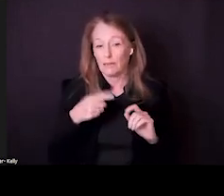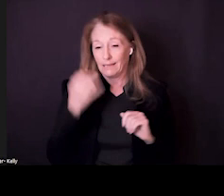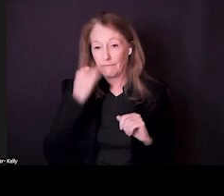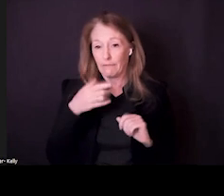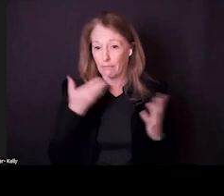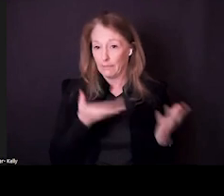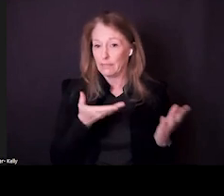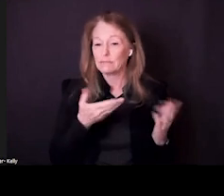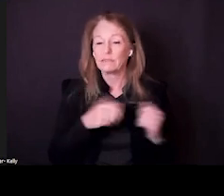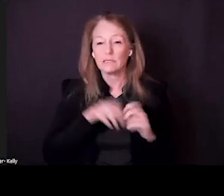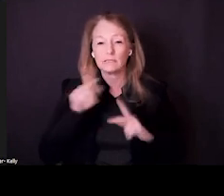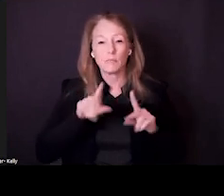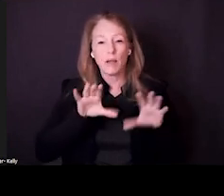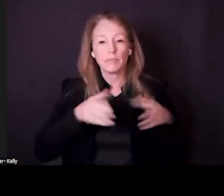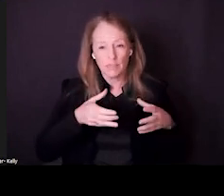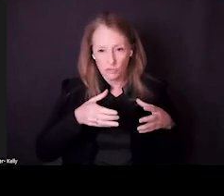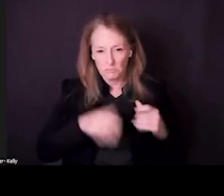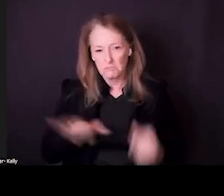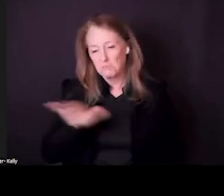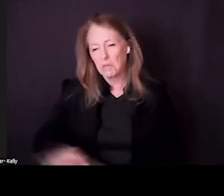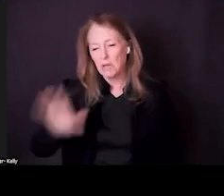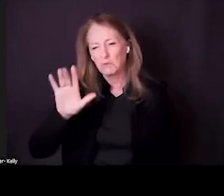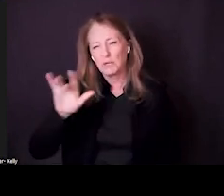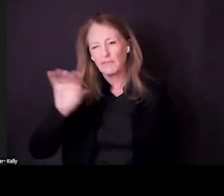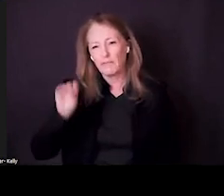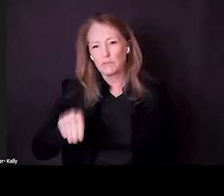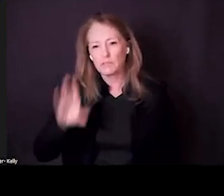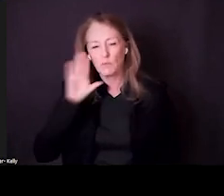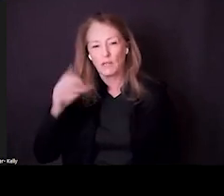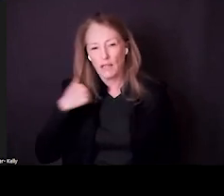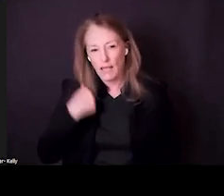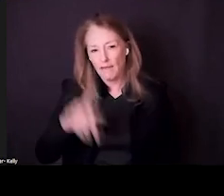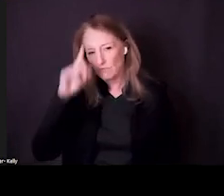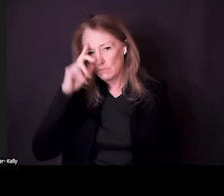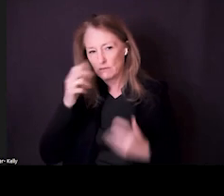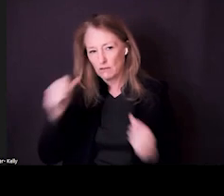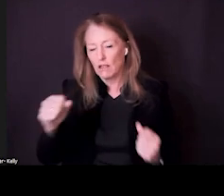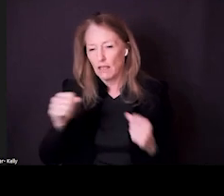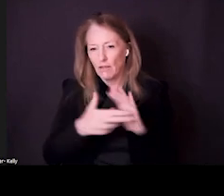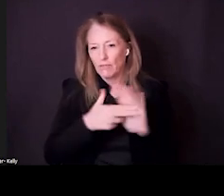DIAGNOSIS. 75% WILL NOT. THE WAY THAT THE HEALTHCARE SYSTEM